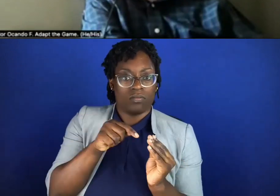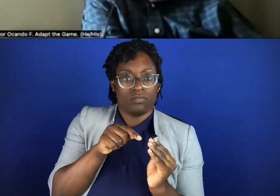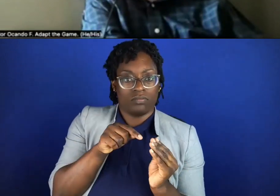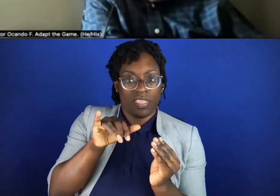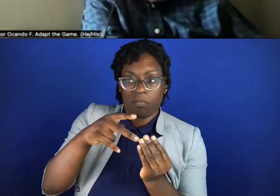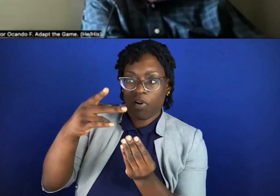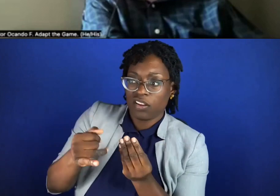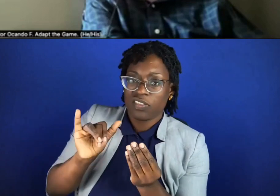earlier